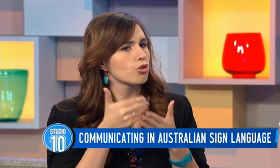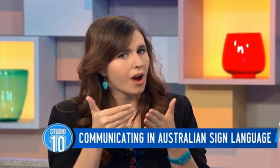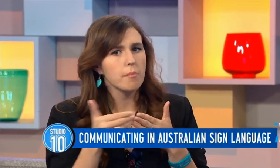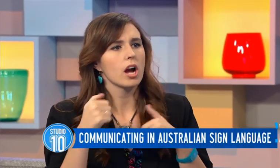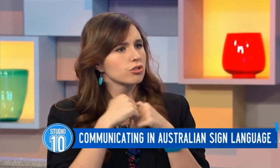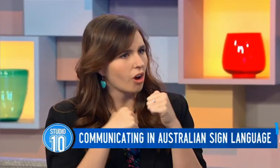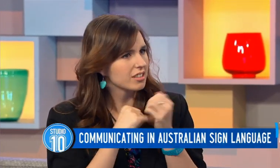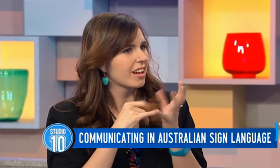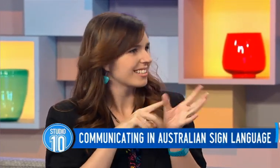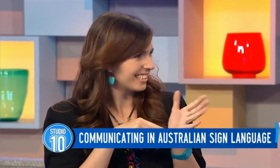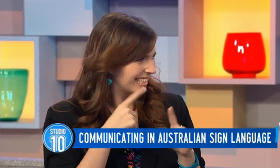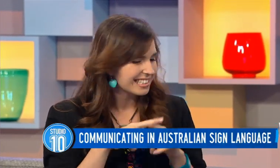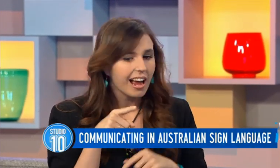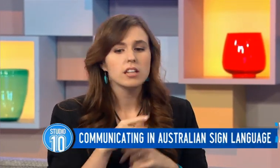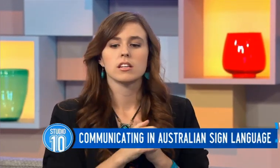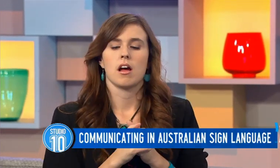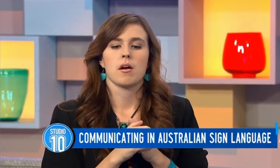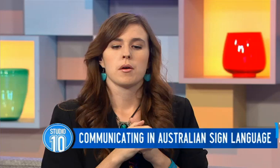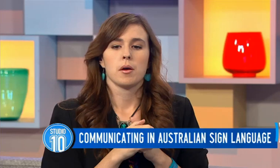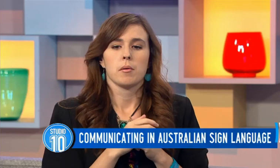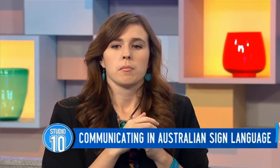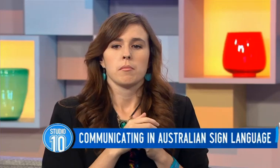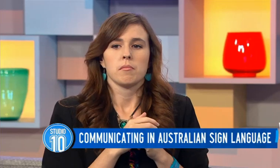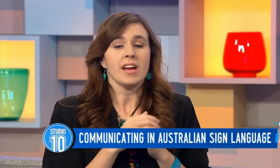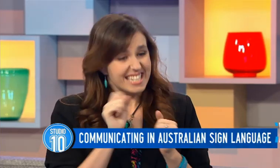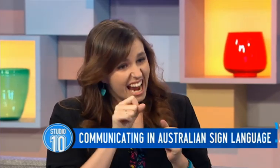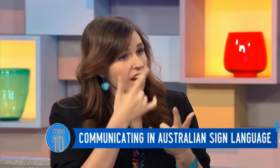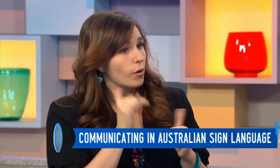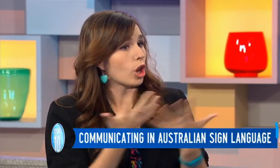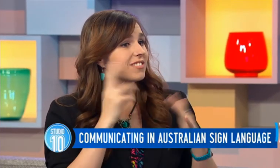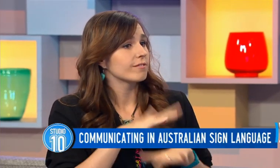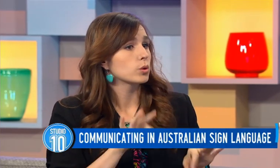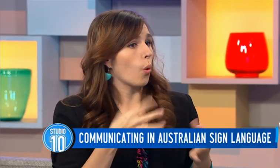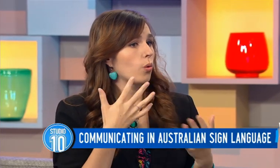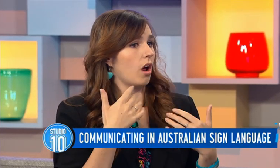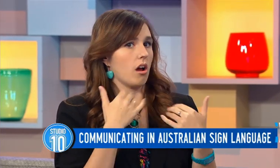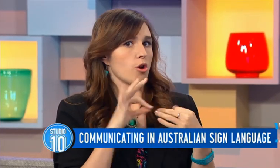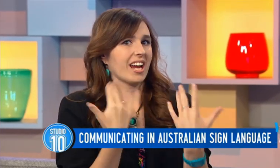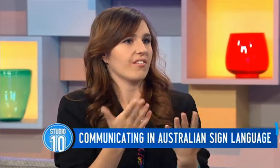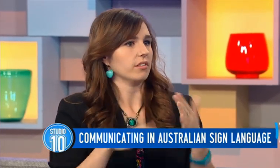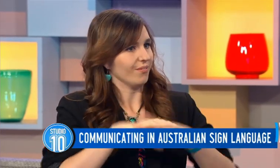real language with its own grammar, its own structure and syntax and so on Yes unfortunately a lot of deaf children